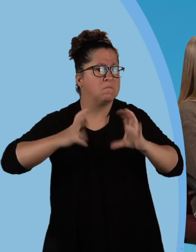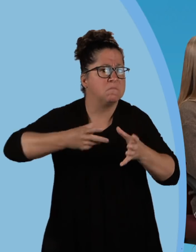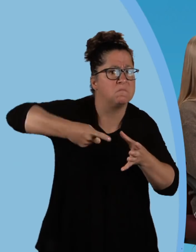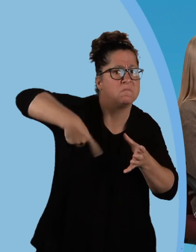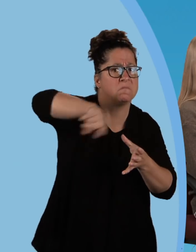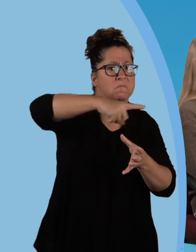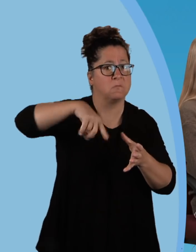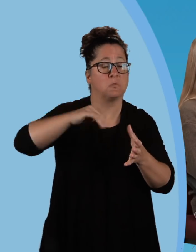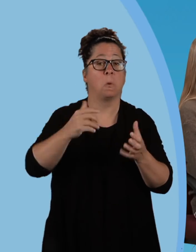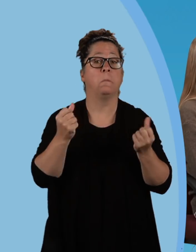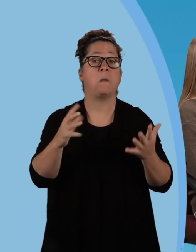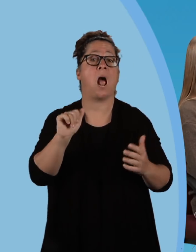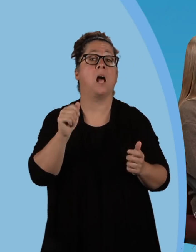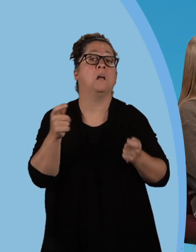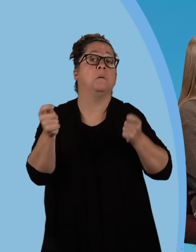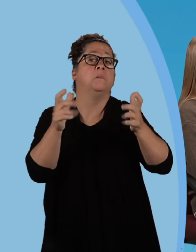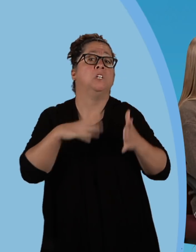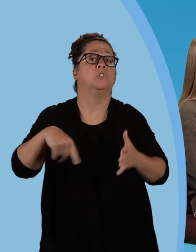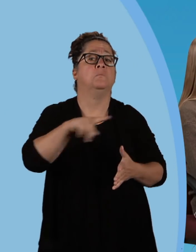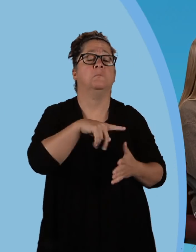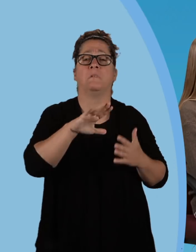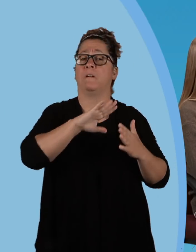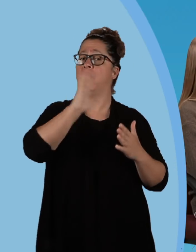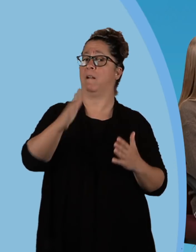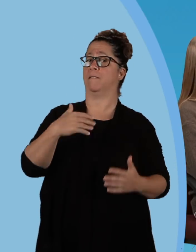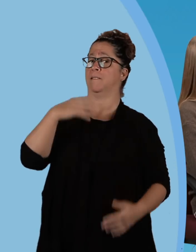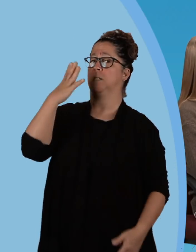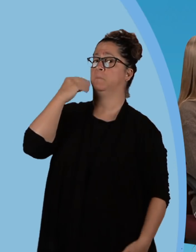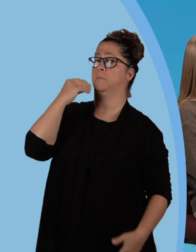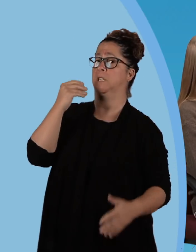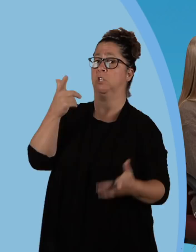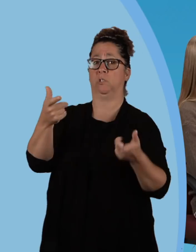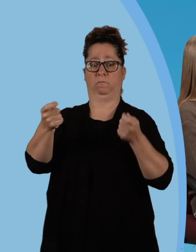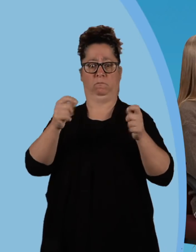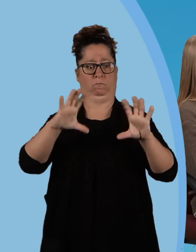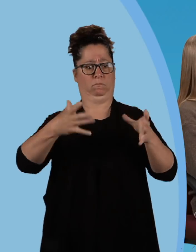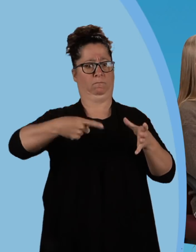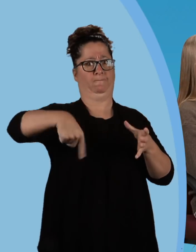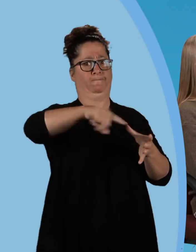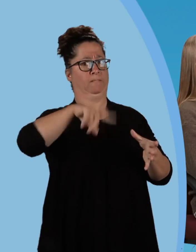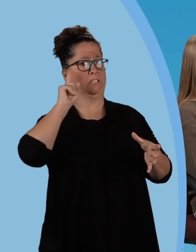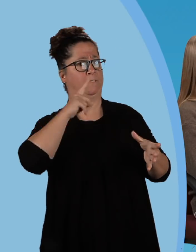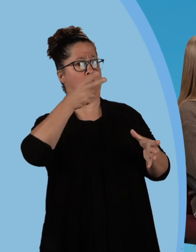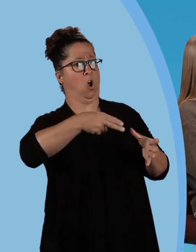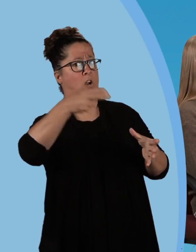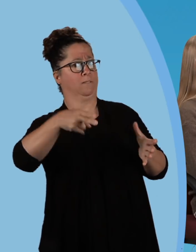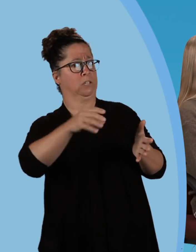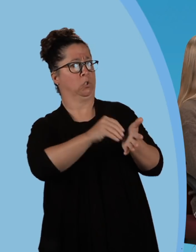and so some of these administrators may have never had experience with managing a deaf